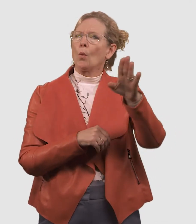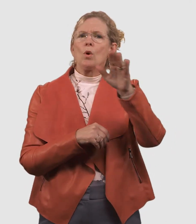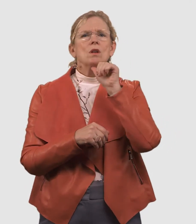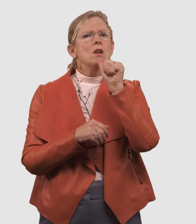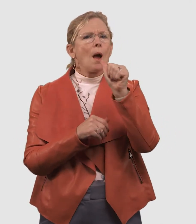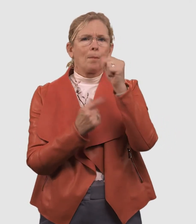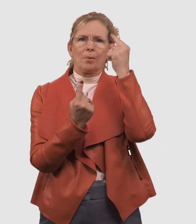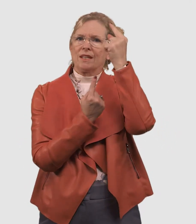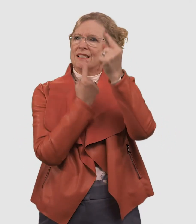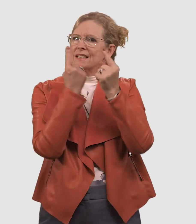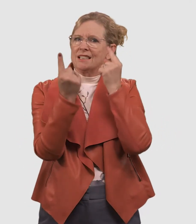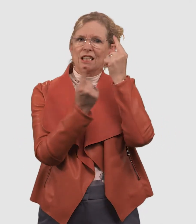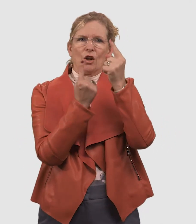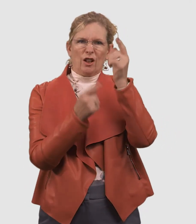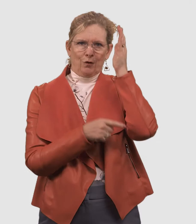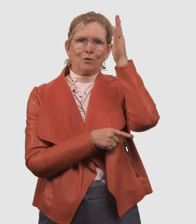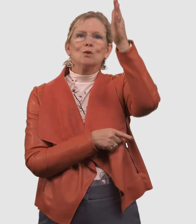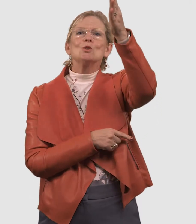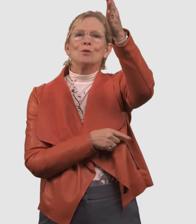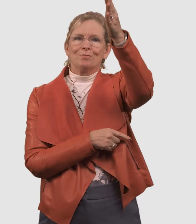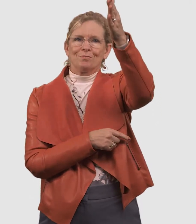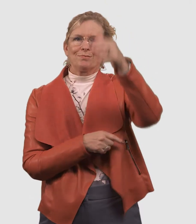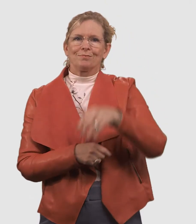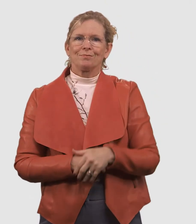and will not be considered in the future.